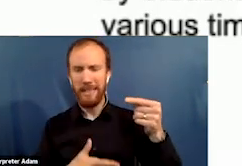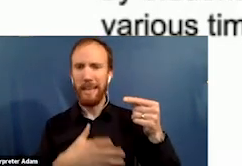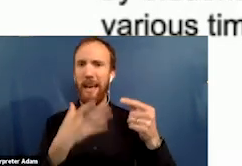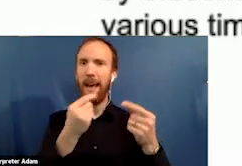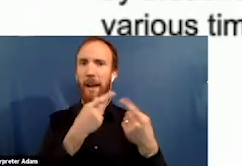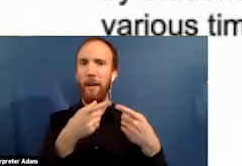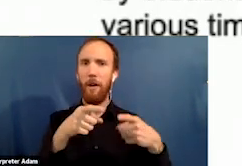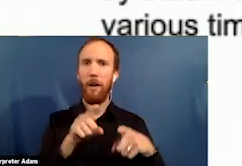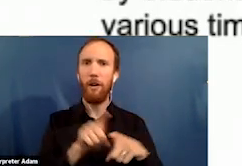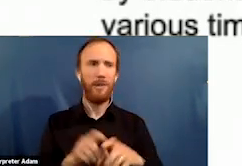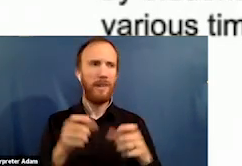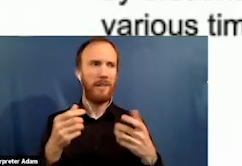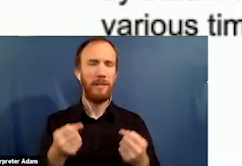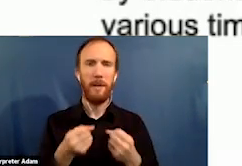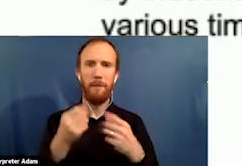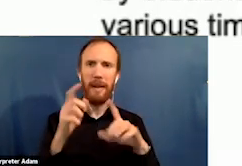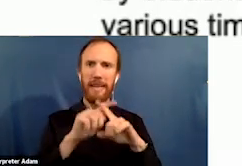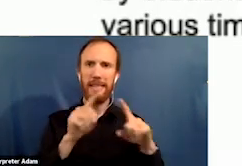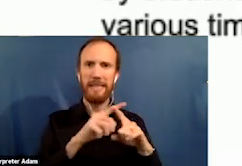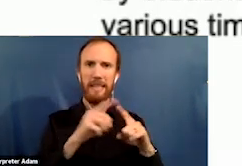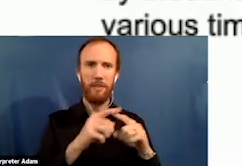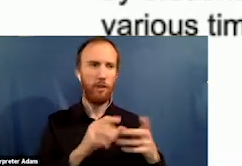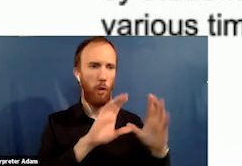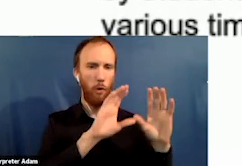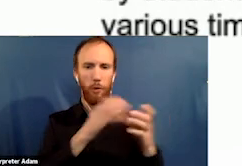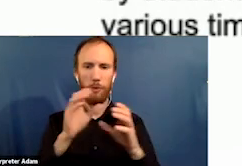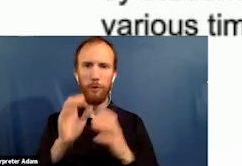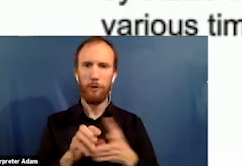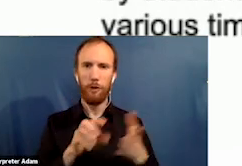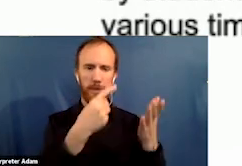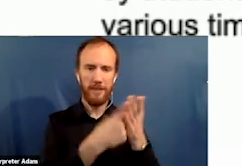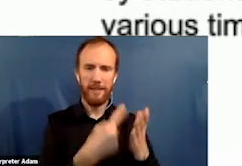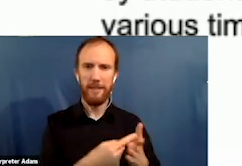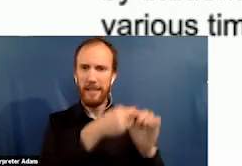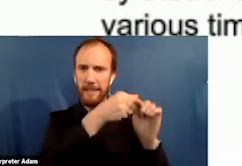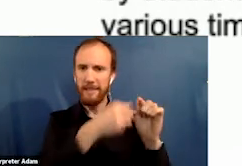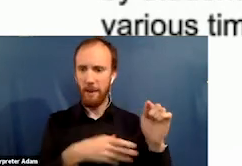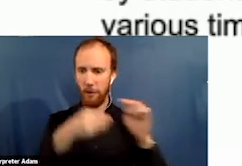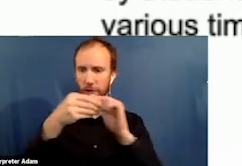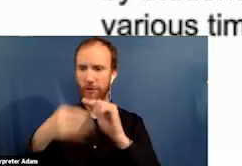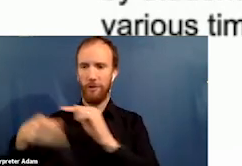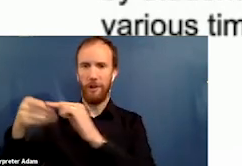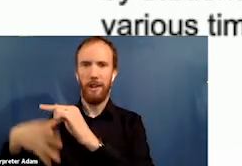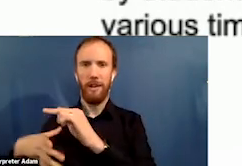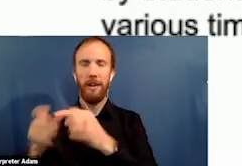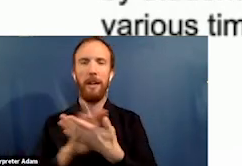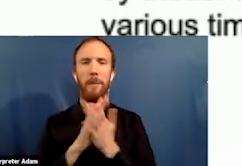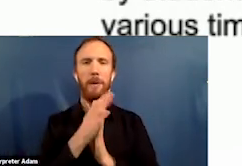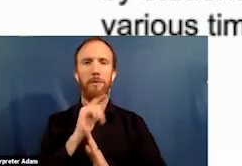several parallel threads of conversation, and it then becomes very difficult to pass information from these forums.